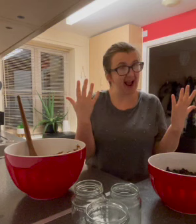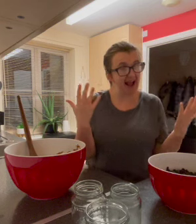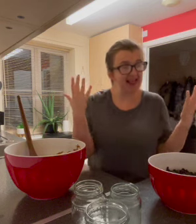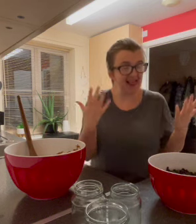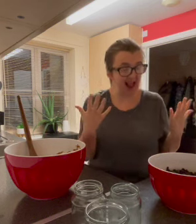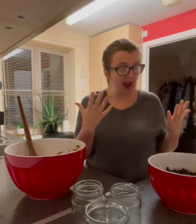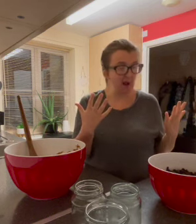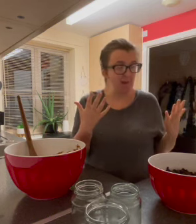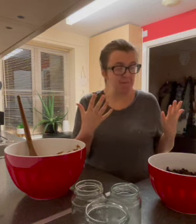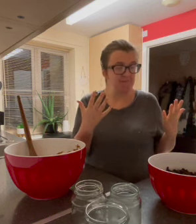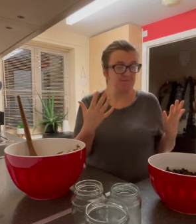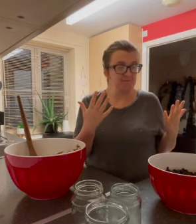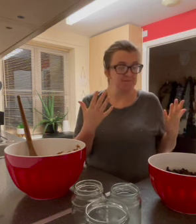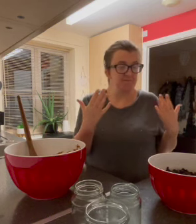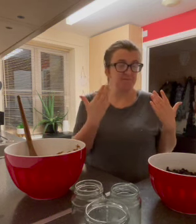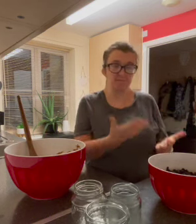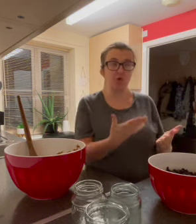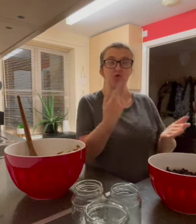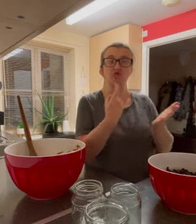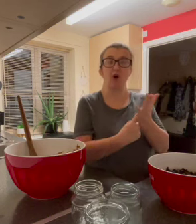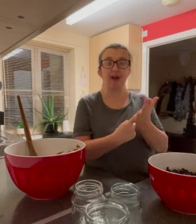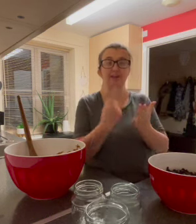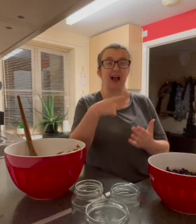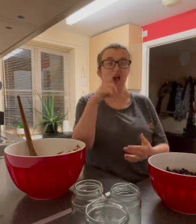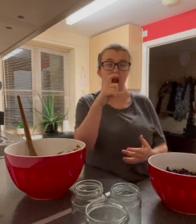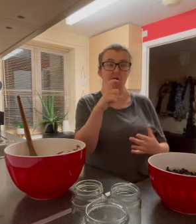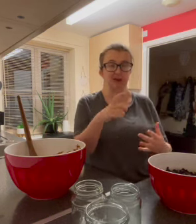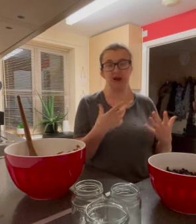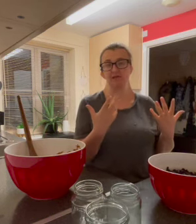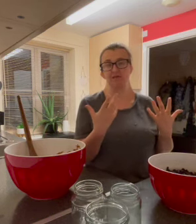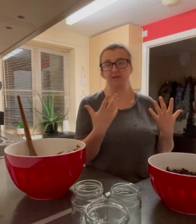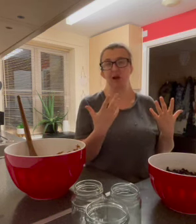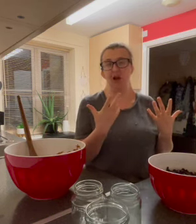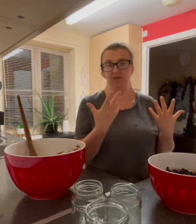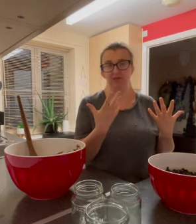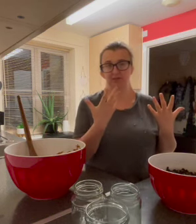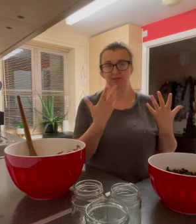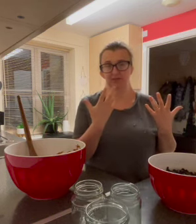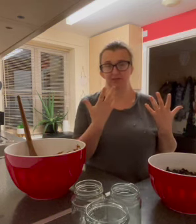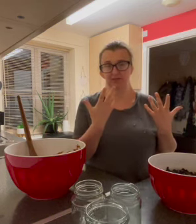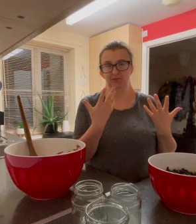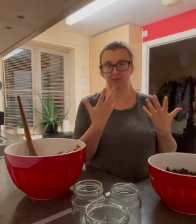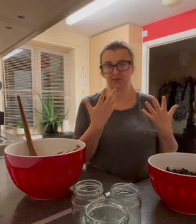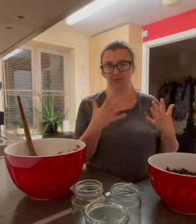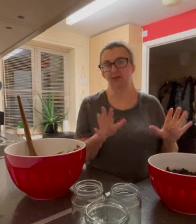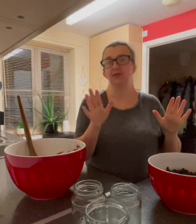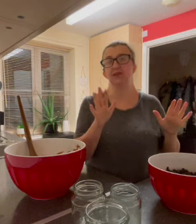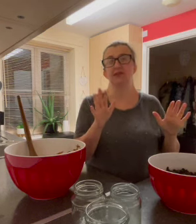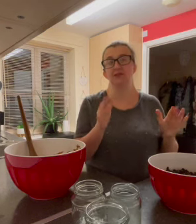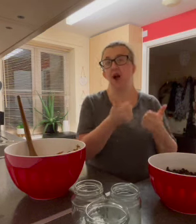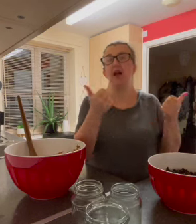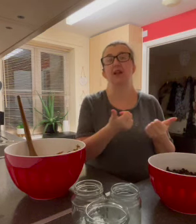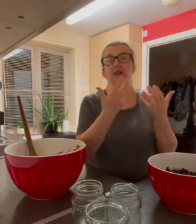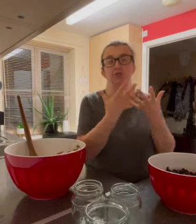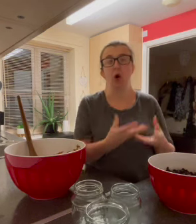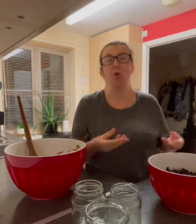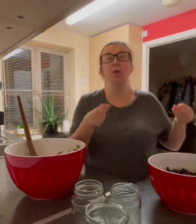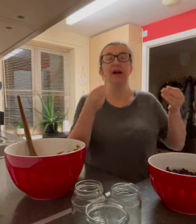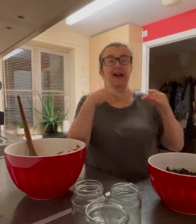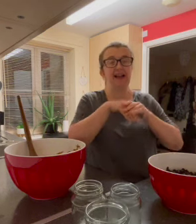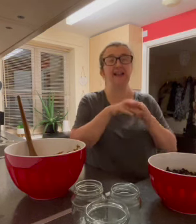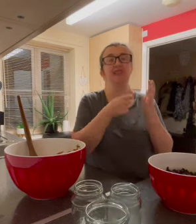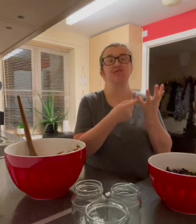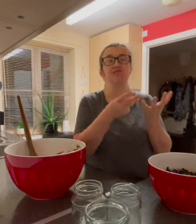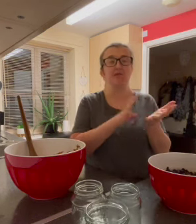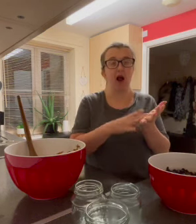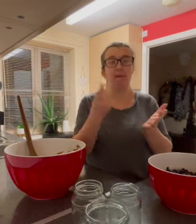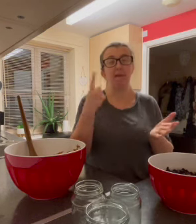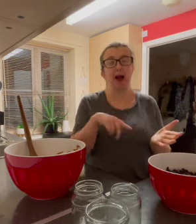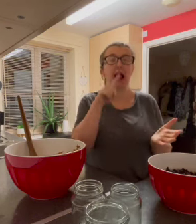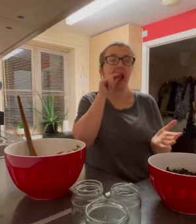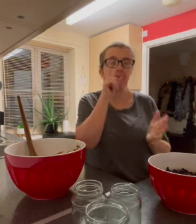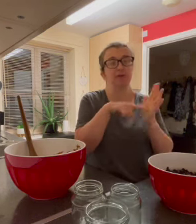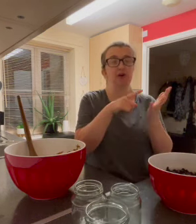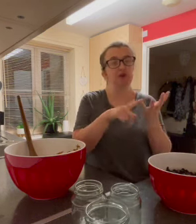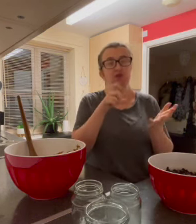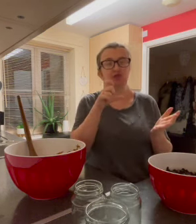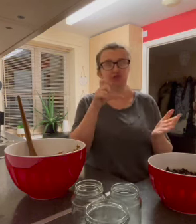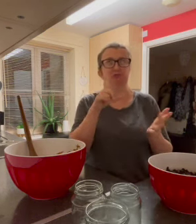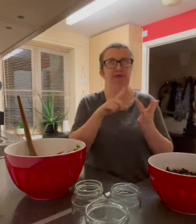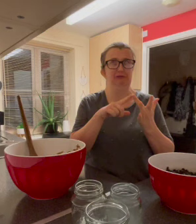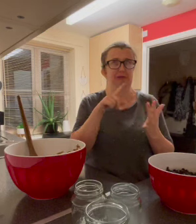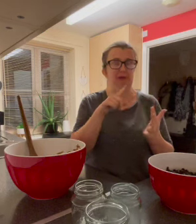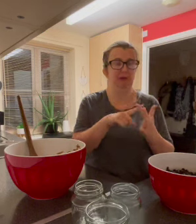Okay now Raisin and Currants soaking in rum and orange juice are ready.